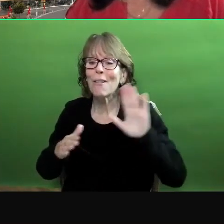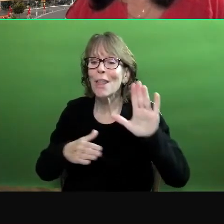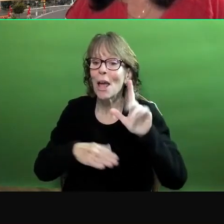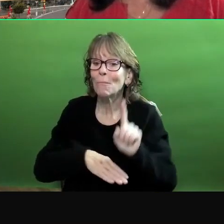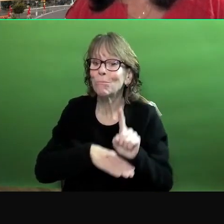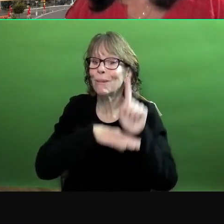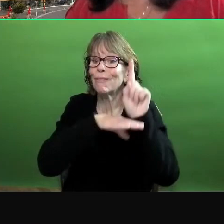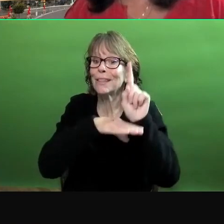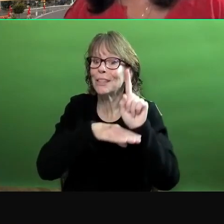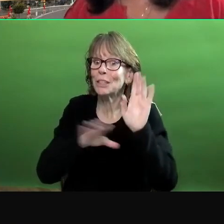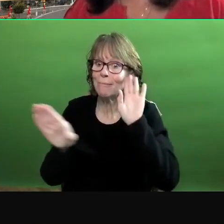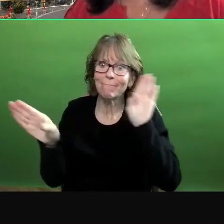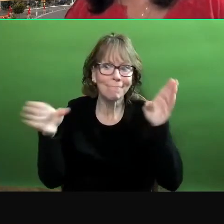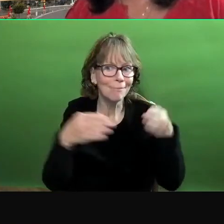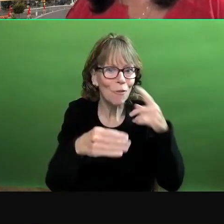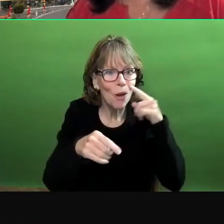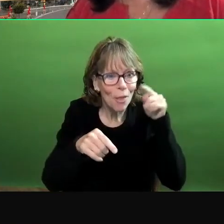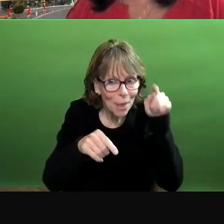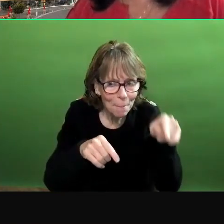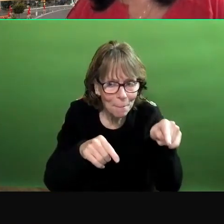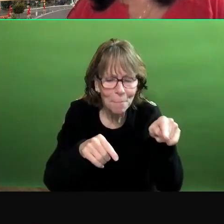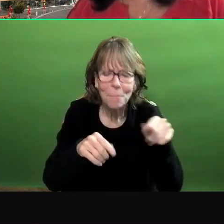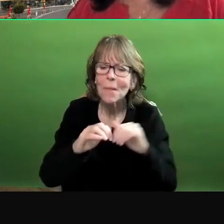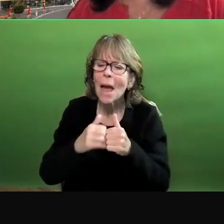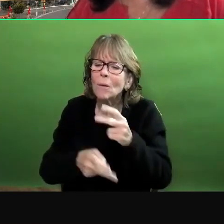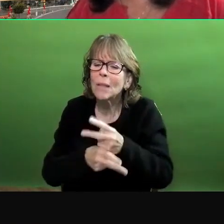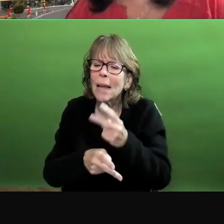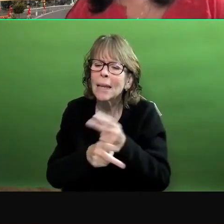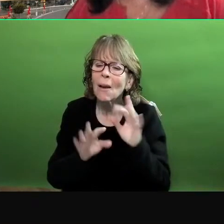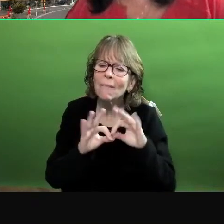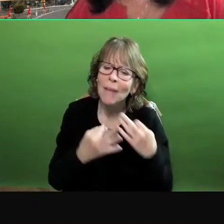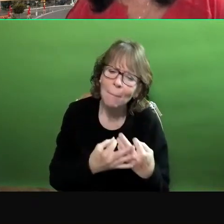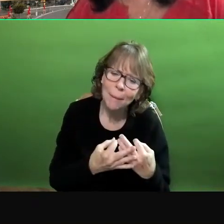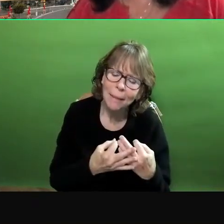how are we taking care of our families and of our patients and people in the